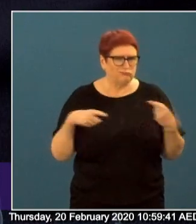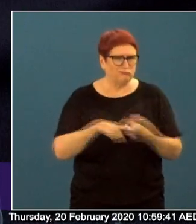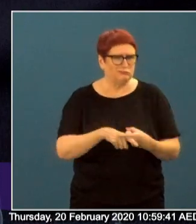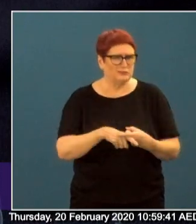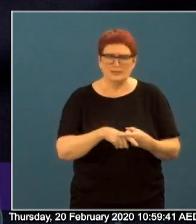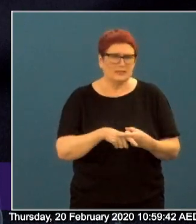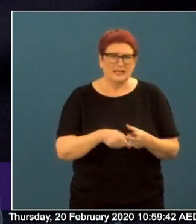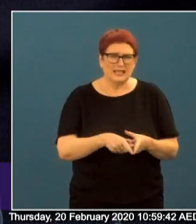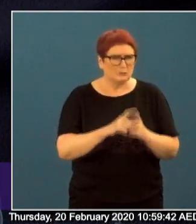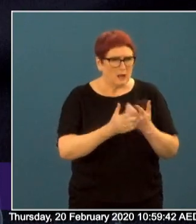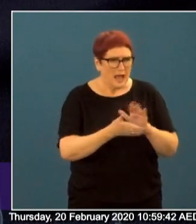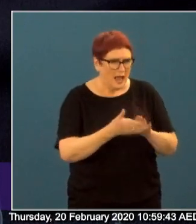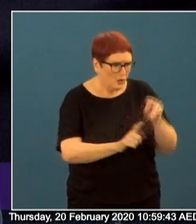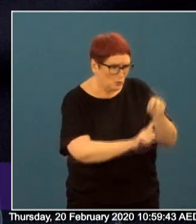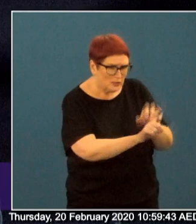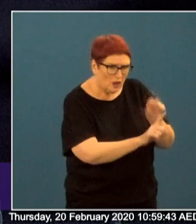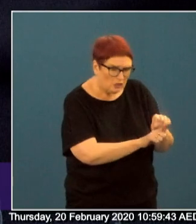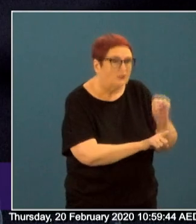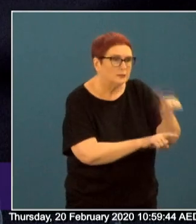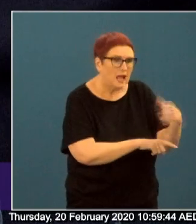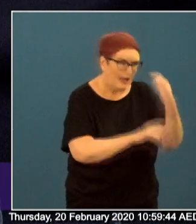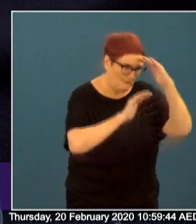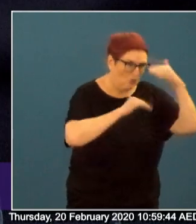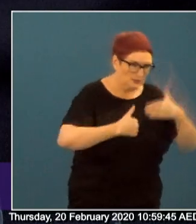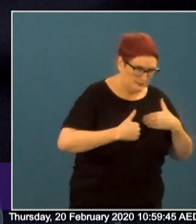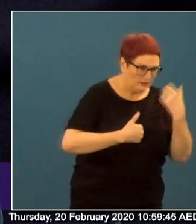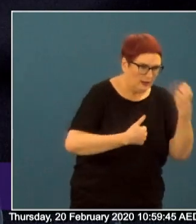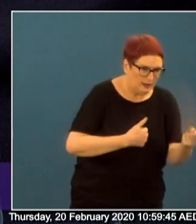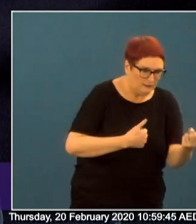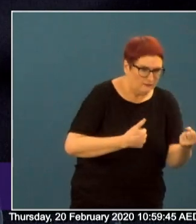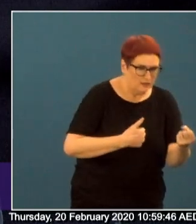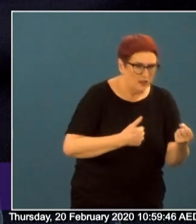for people with autism and then the impact of that diagnosis